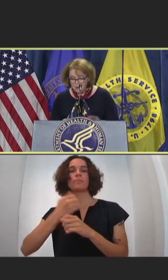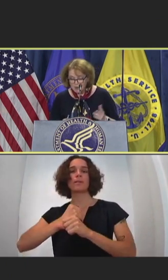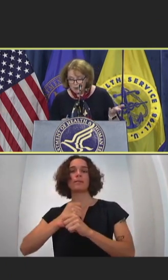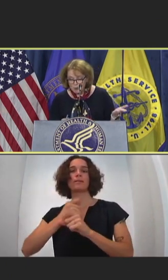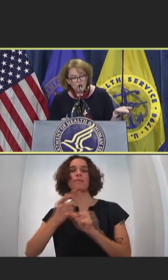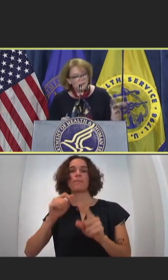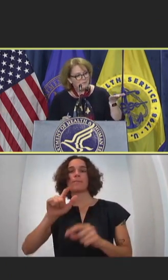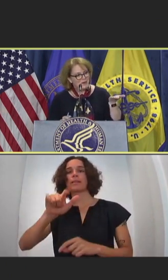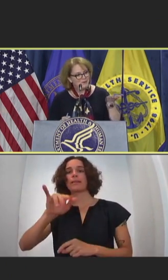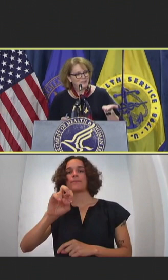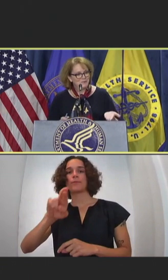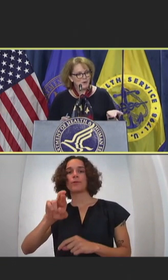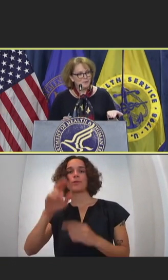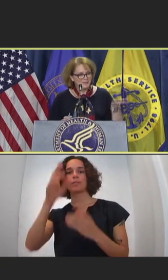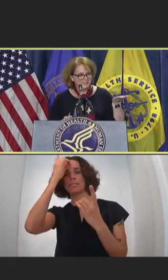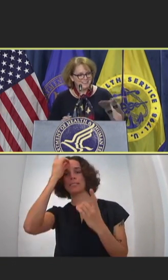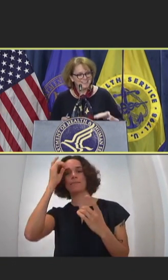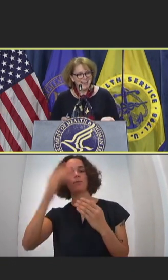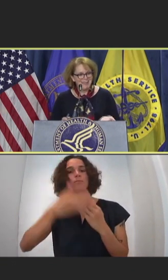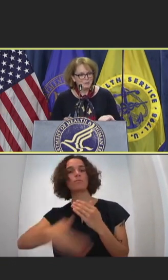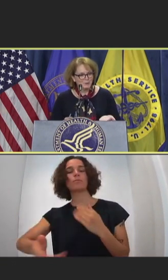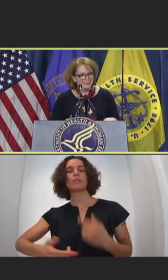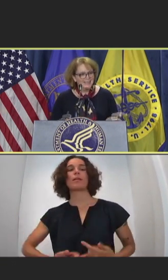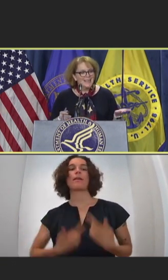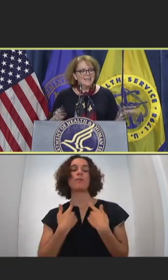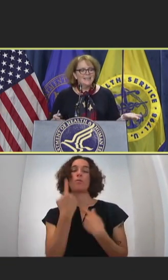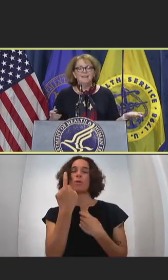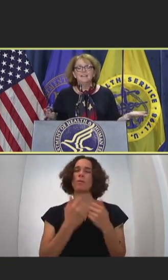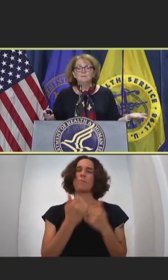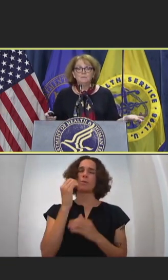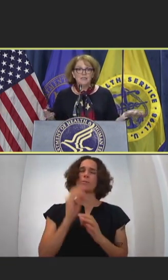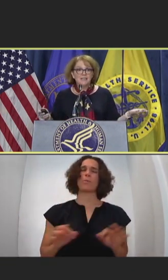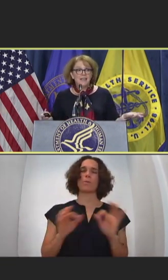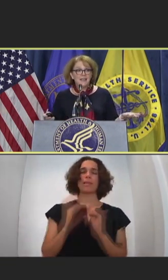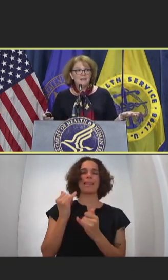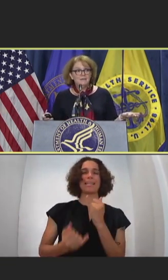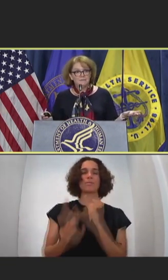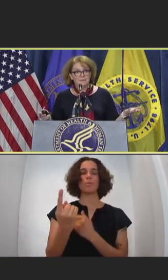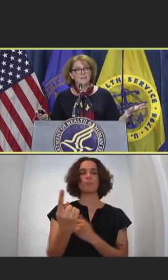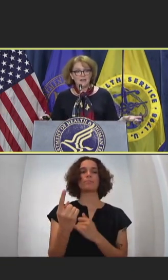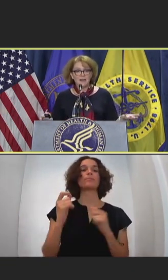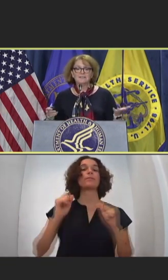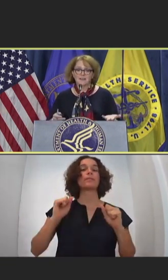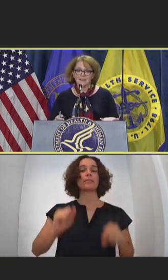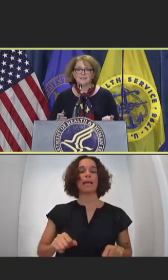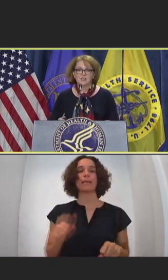But one of the most important ones is this last one. Can they conduct a vaccination